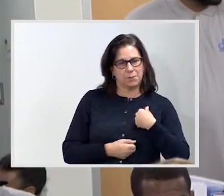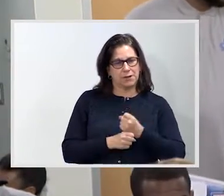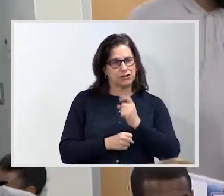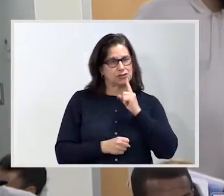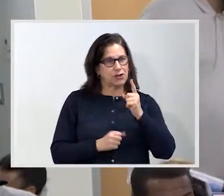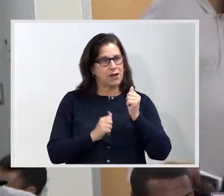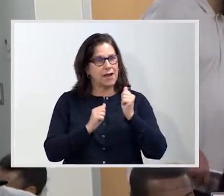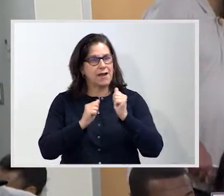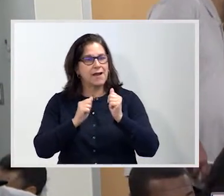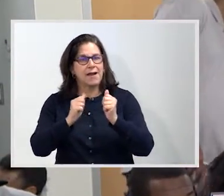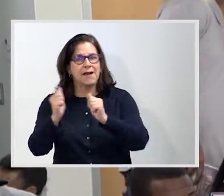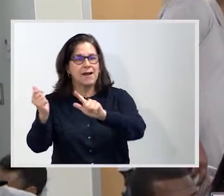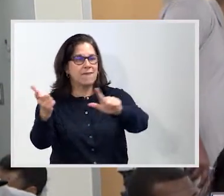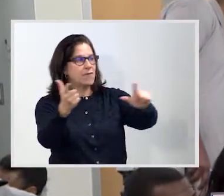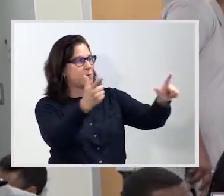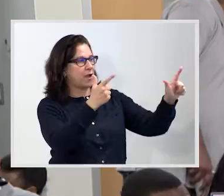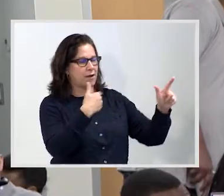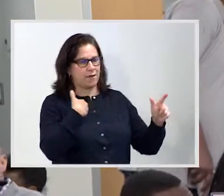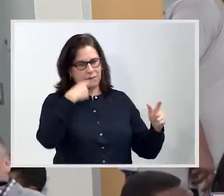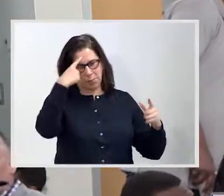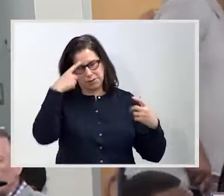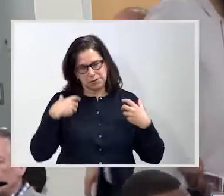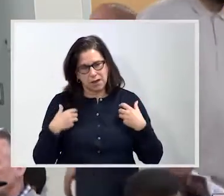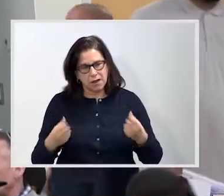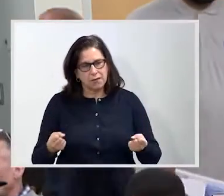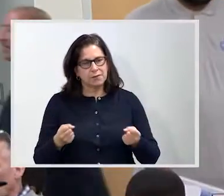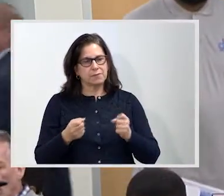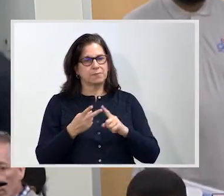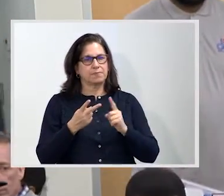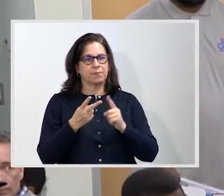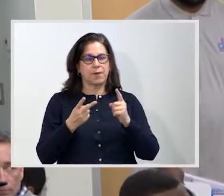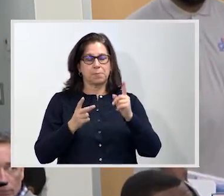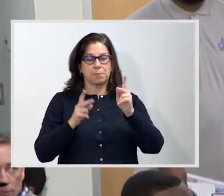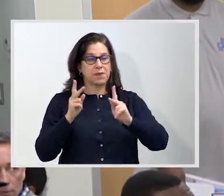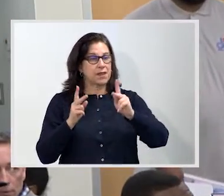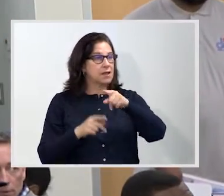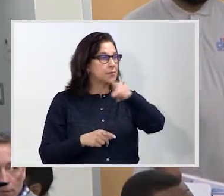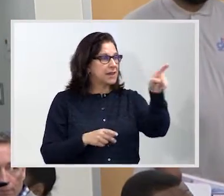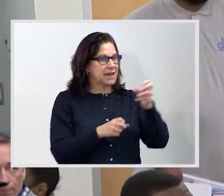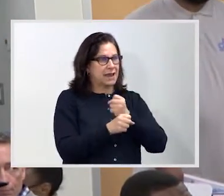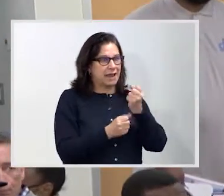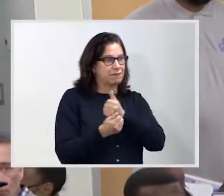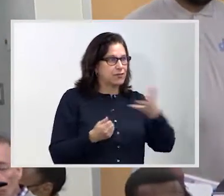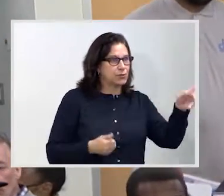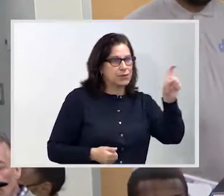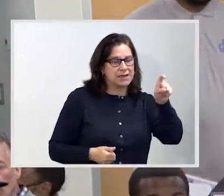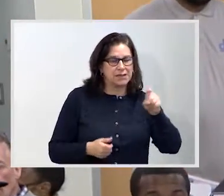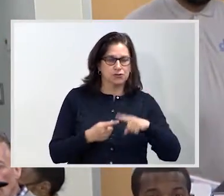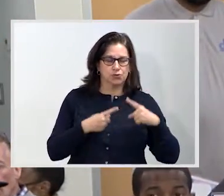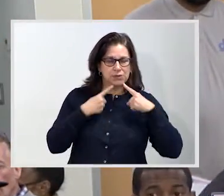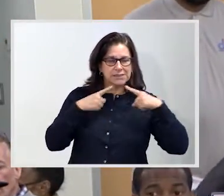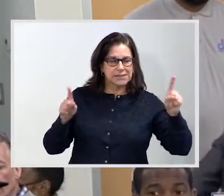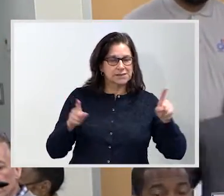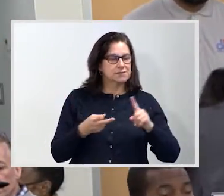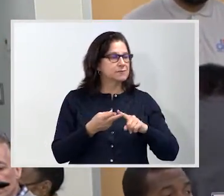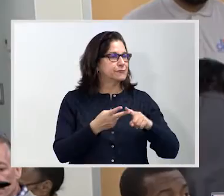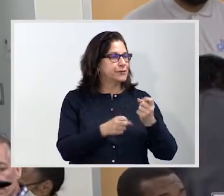HEALTH AND ALL THE CAPACITY NEEDED TO THRIVE IN THEIR WORK, THEIR SCHOOLS, ANYWHERE YOU GO.